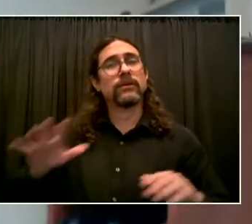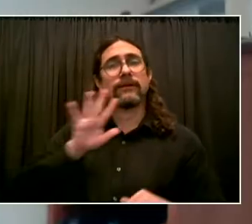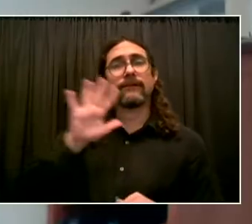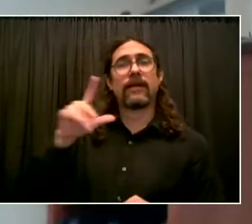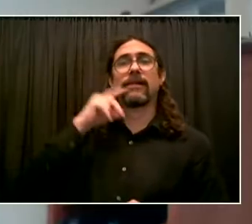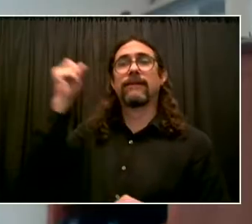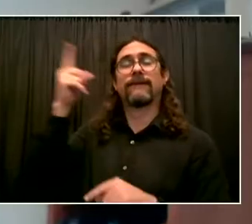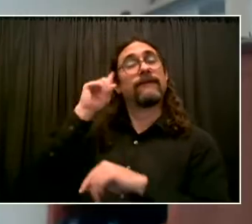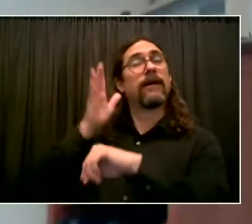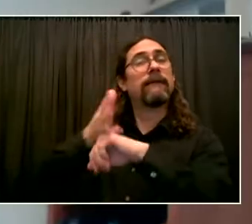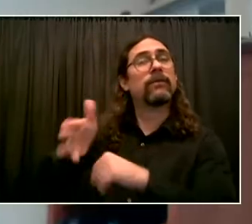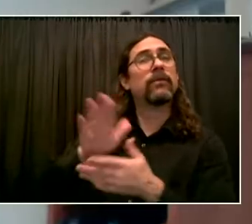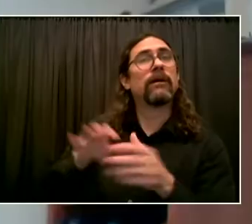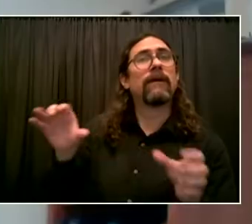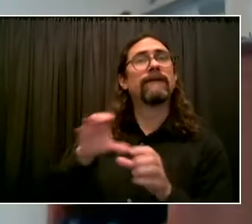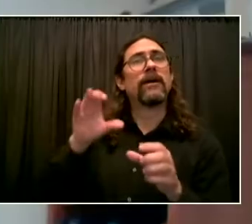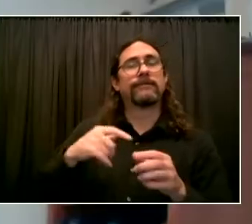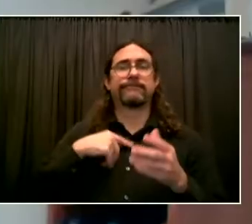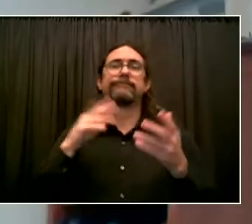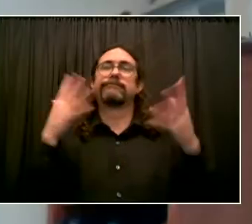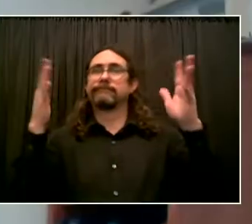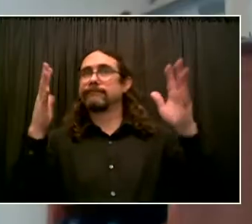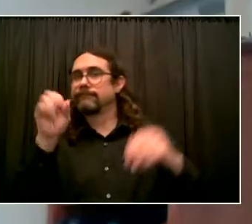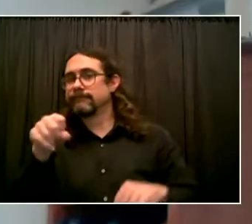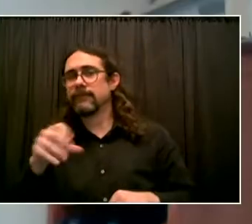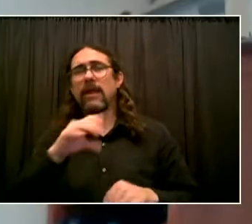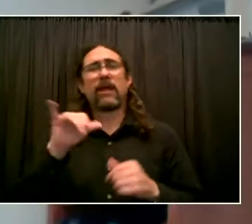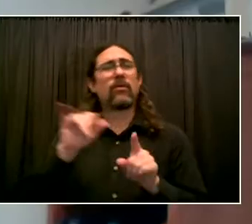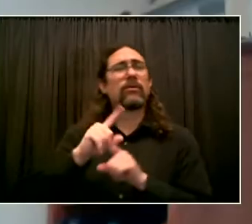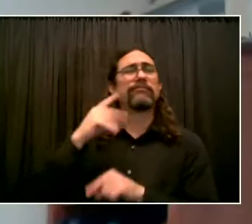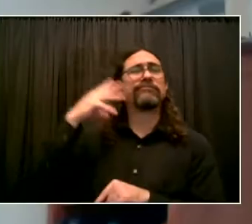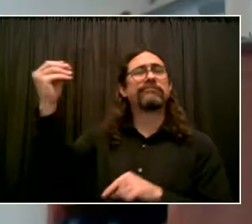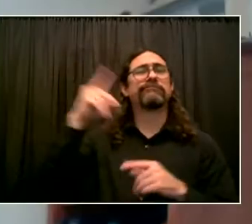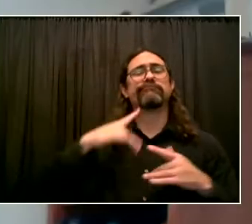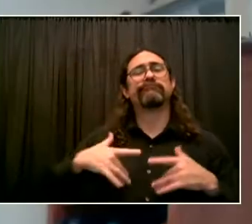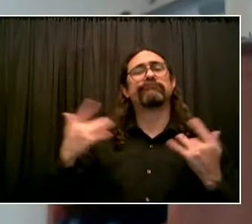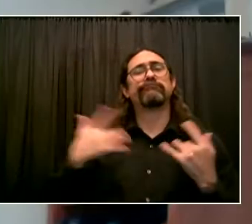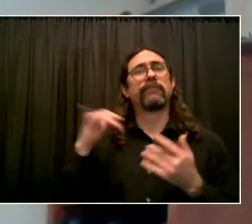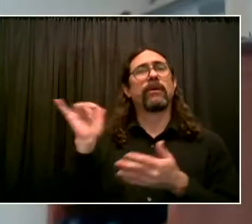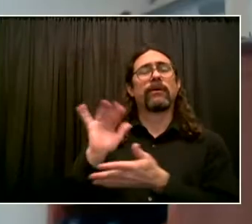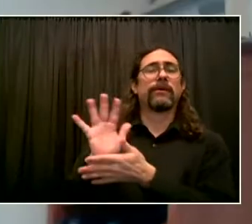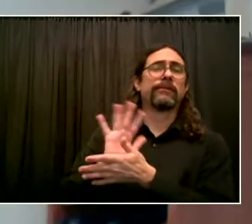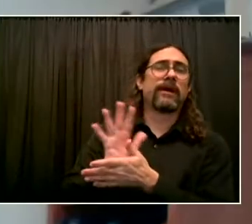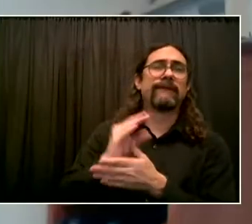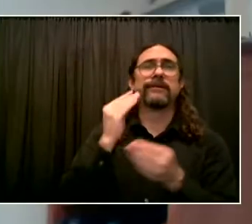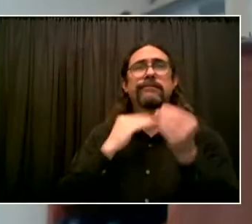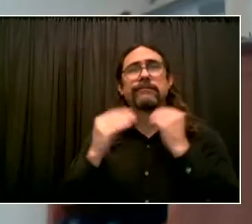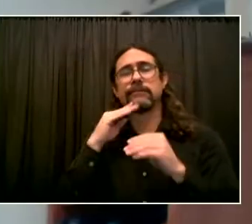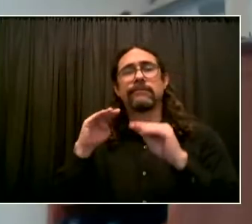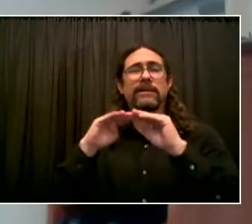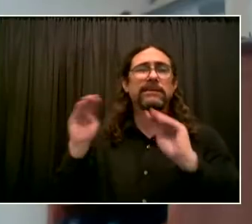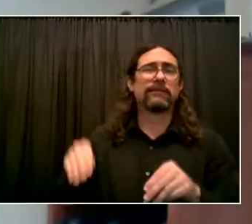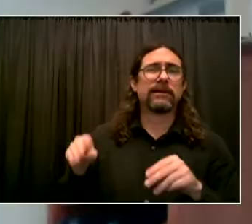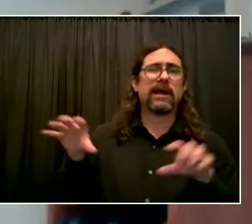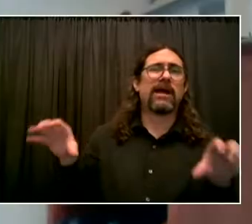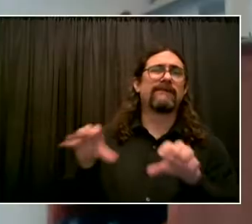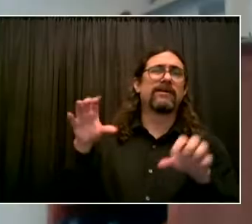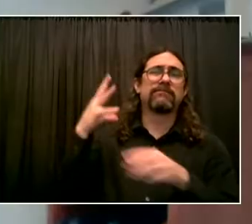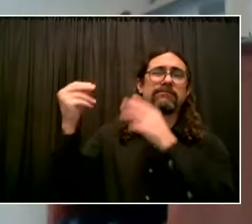TIFFANY'S AND THEN TO GO INSIDE WHETHER IT IS ORF THE THEATER OR RESTAURANTS OR CONCERTS AND HAVE TO HAVE THE